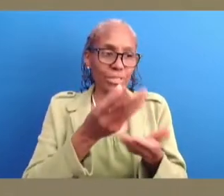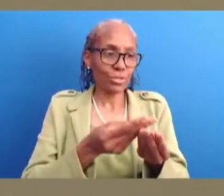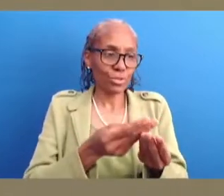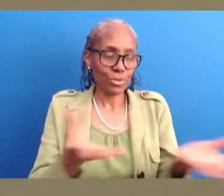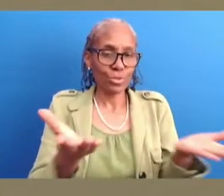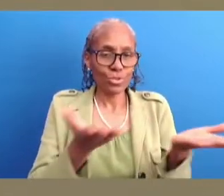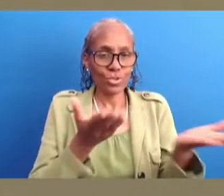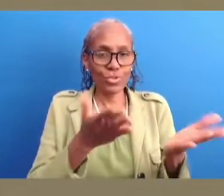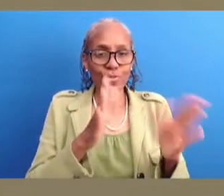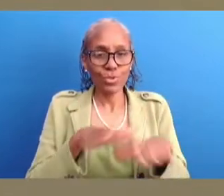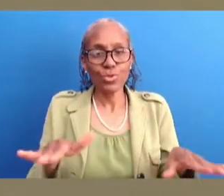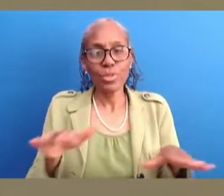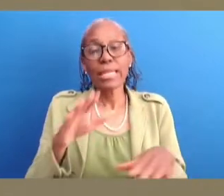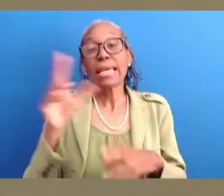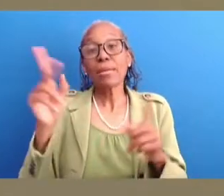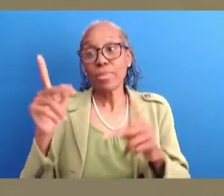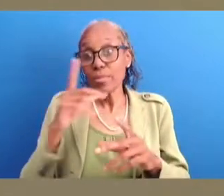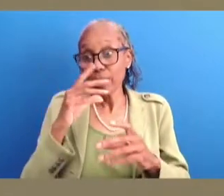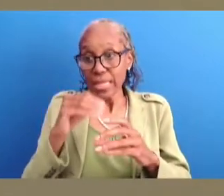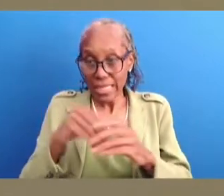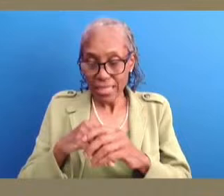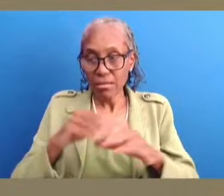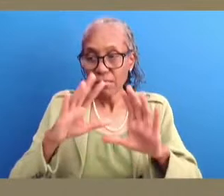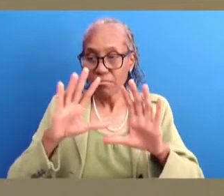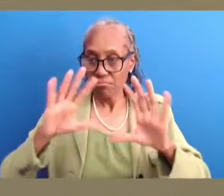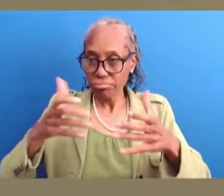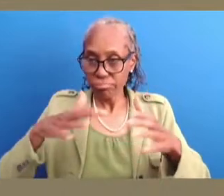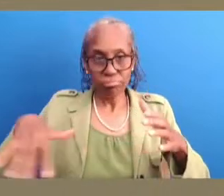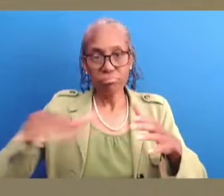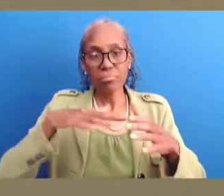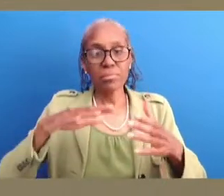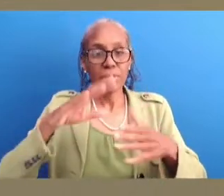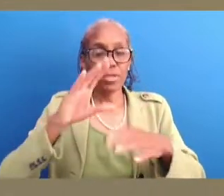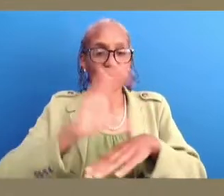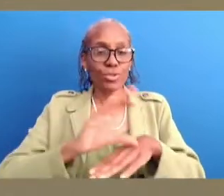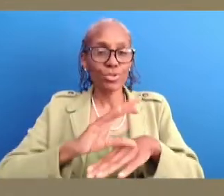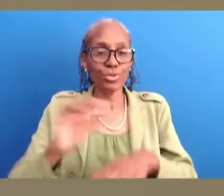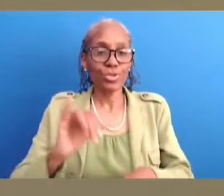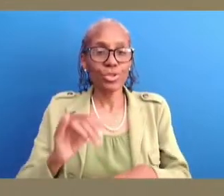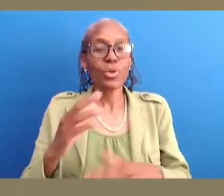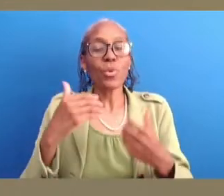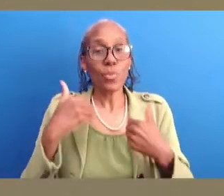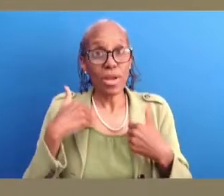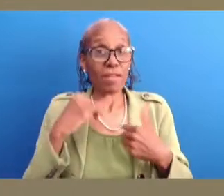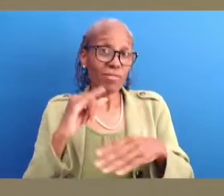HAVE A FIRST-CLASS KITCHEN TO